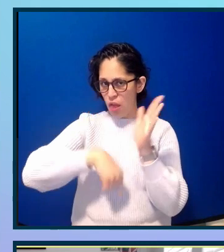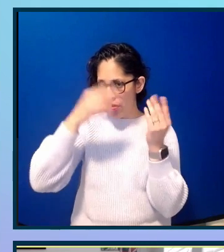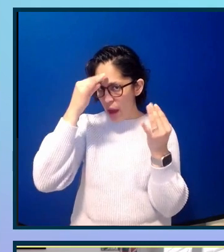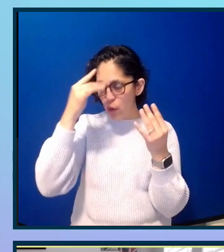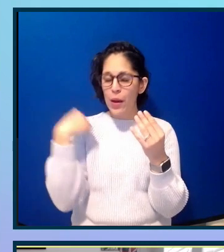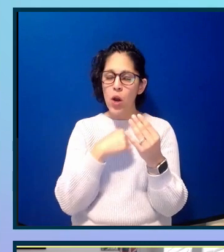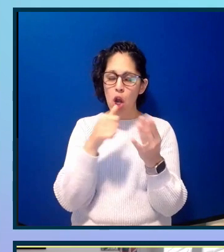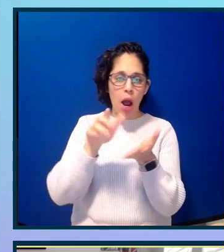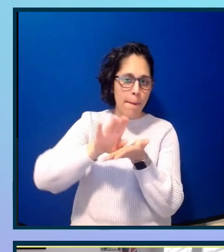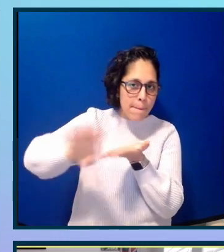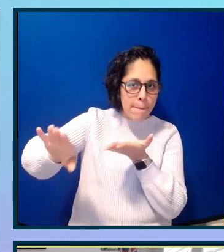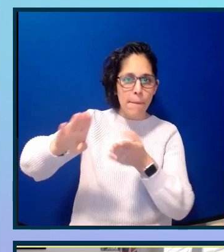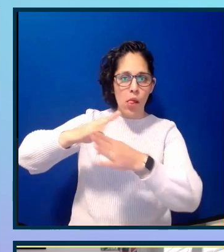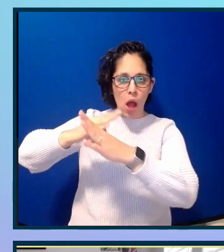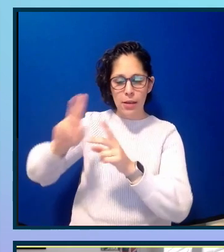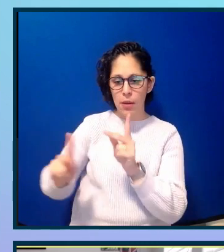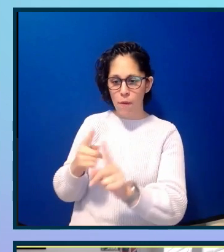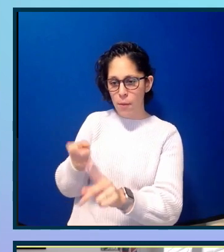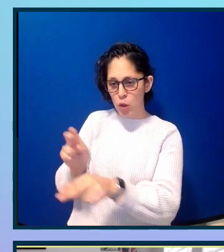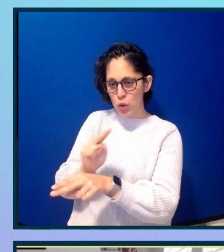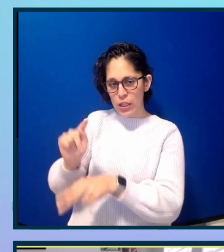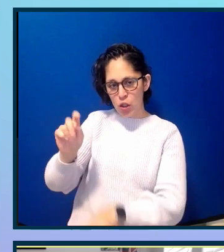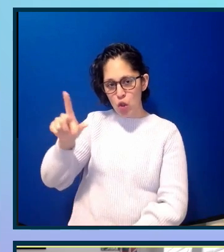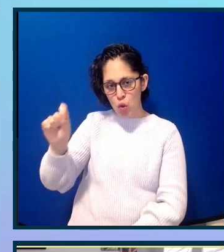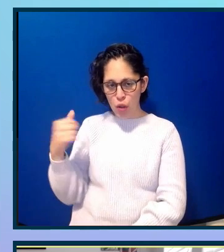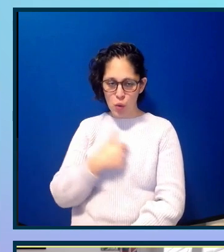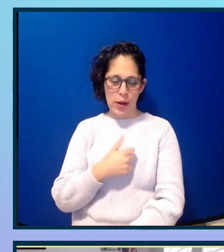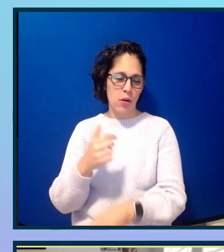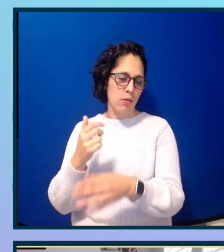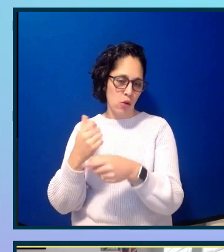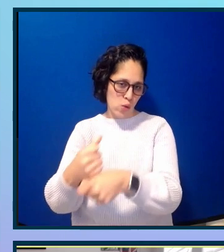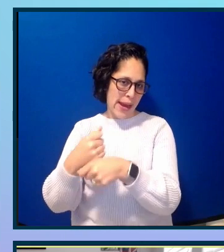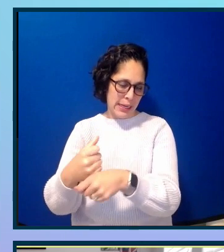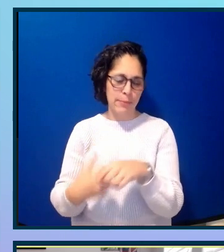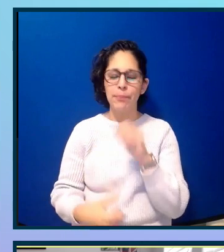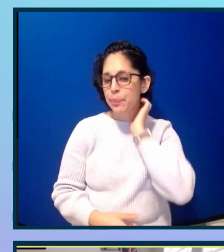from being able to use the tools that we're creating. We also wanna make sure that controls